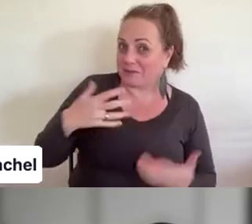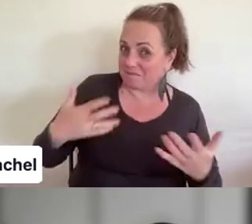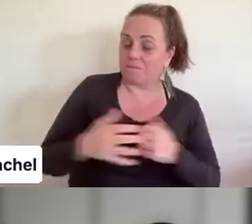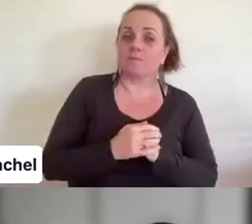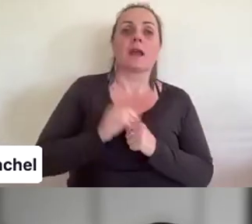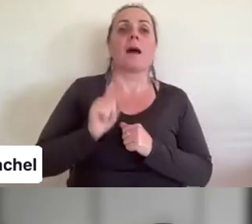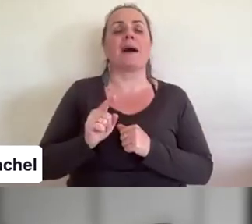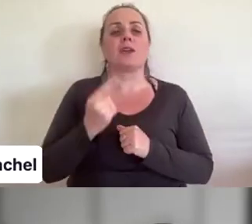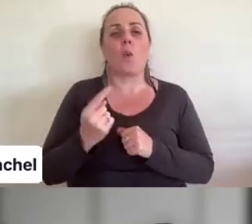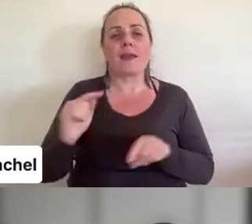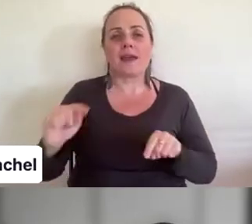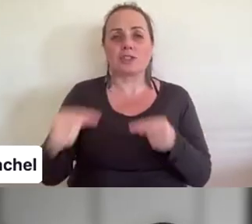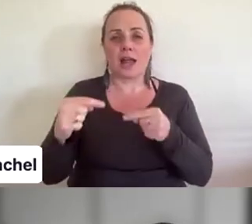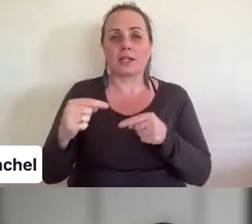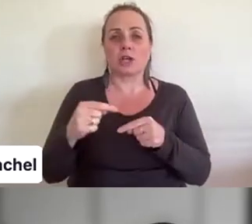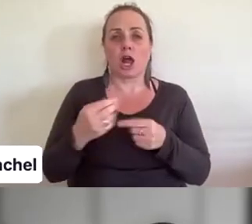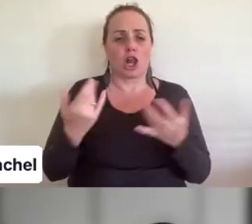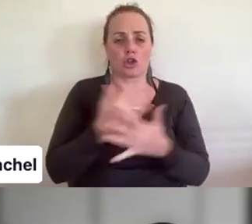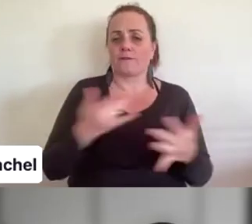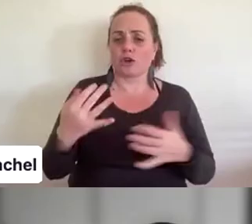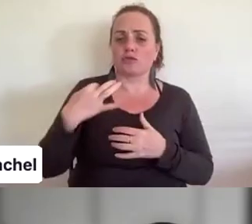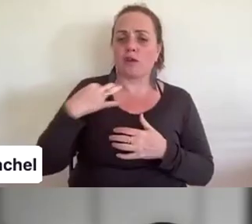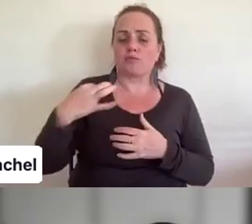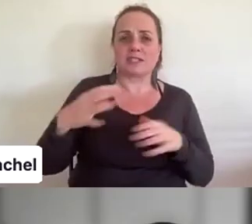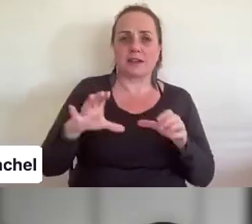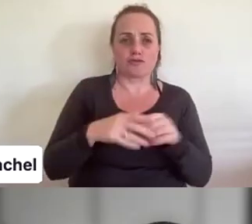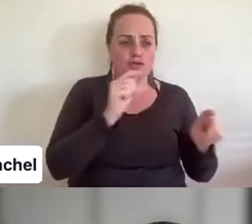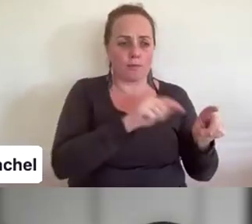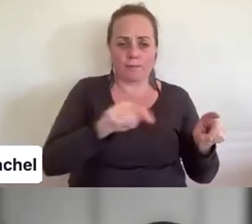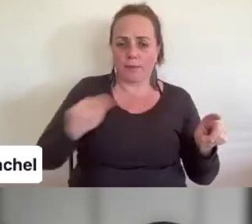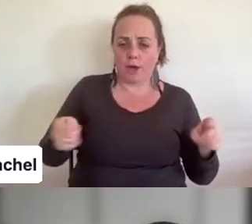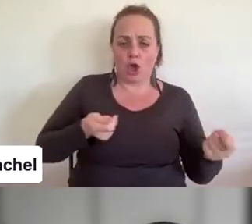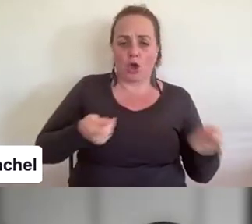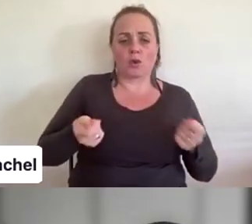is a lot of those representative groups have been coordinated through Local Government New Zealand.